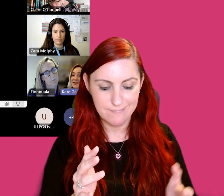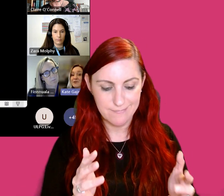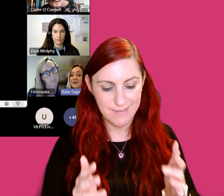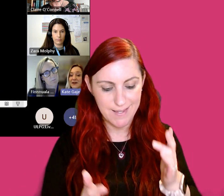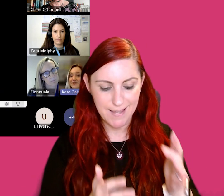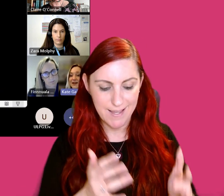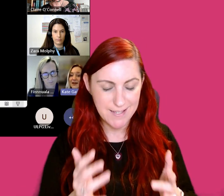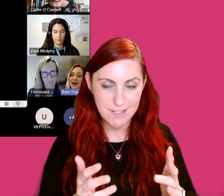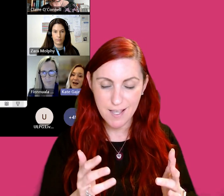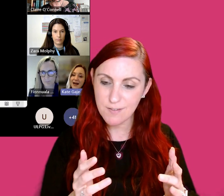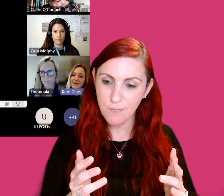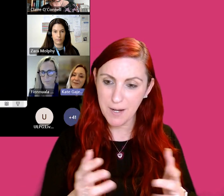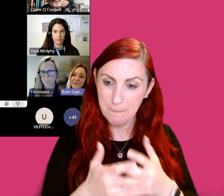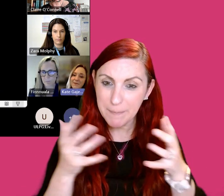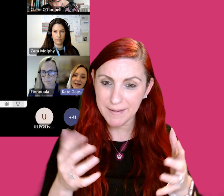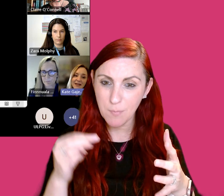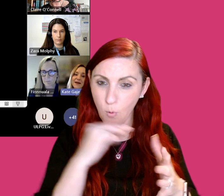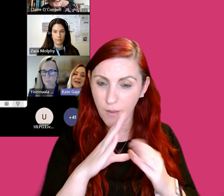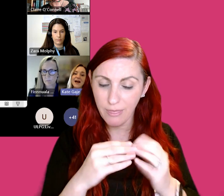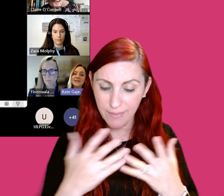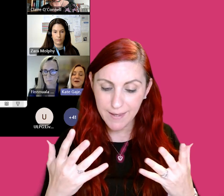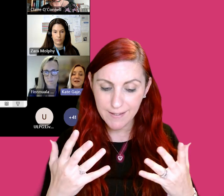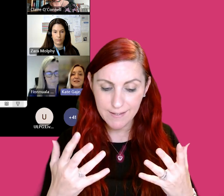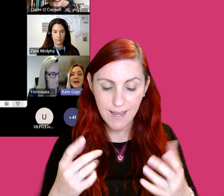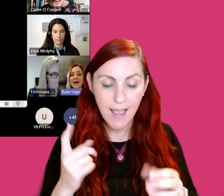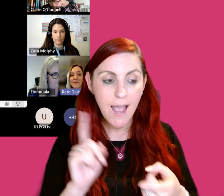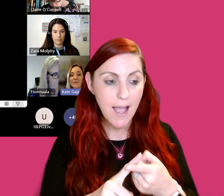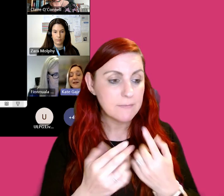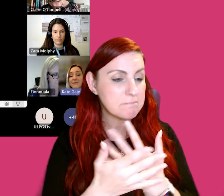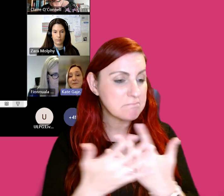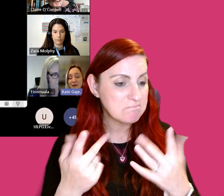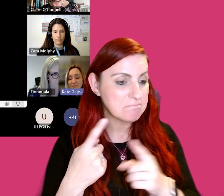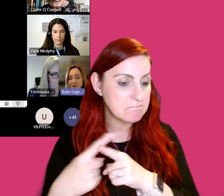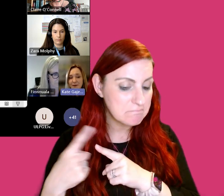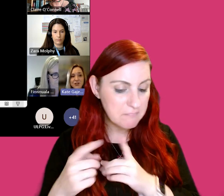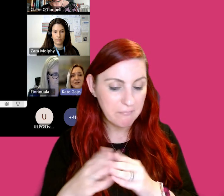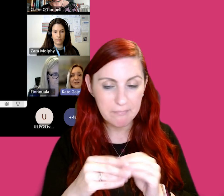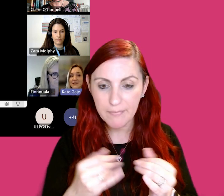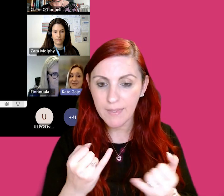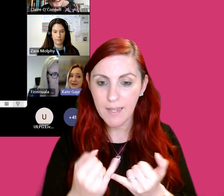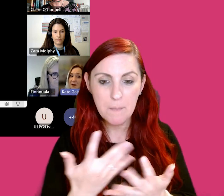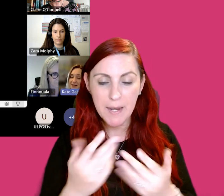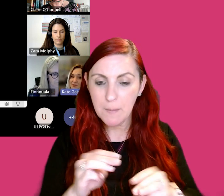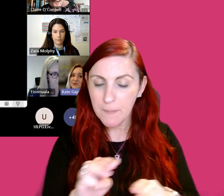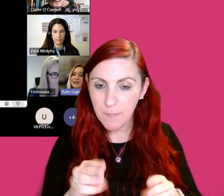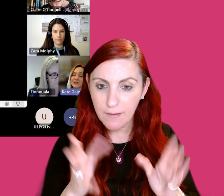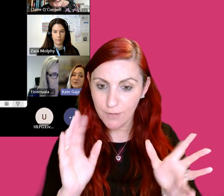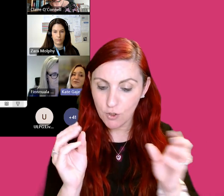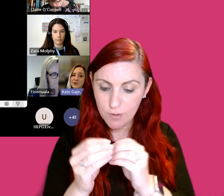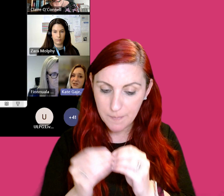really really big thing um many many aspects um many people mentioned the stigma associated with